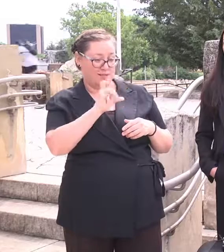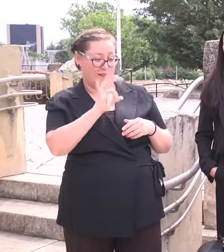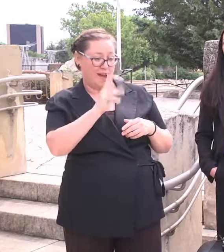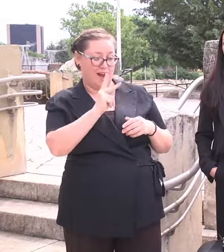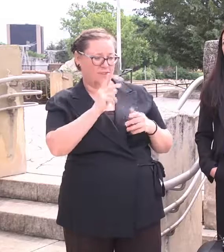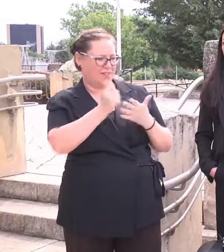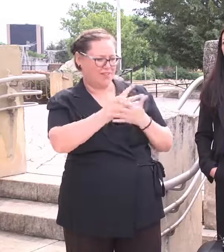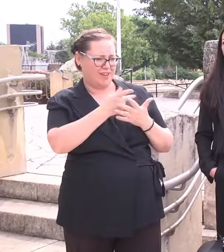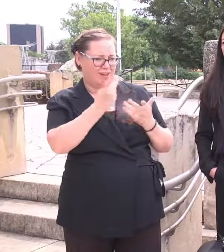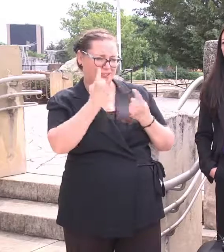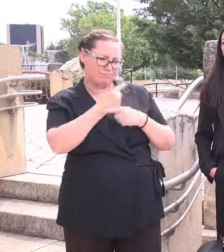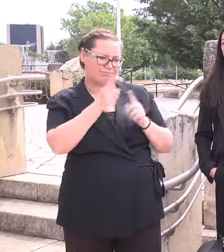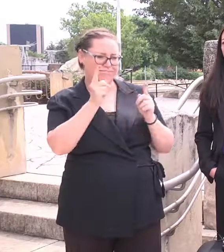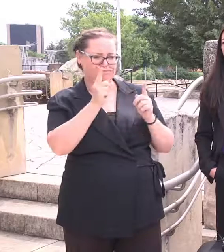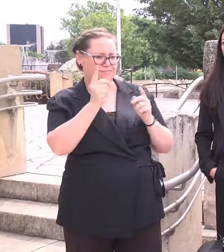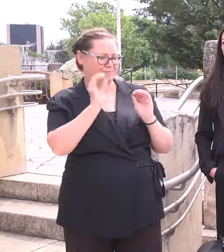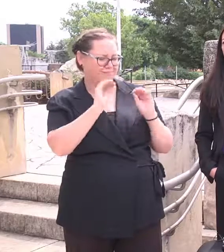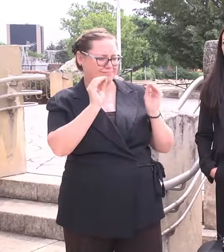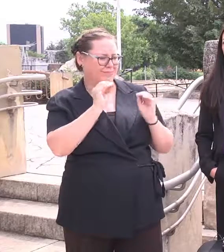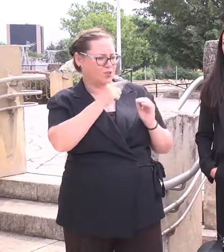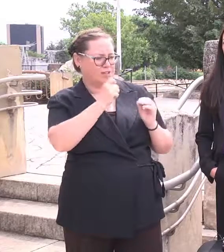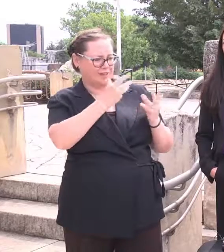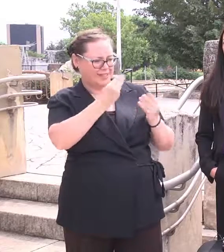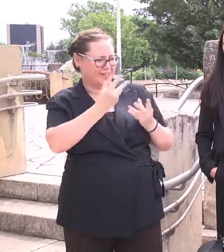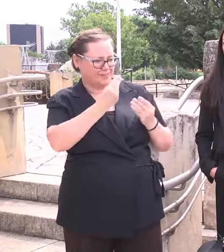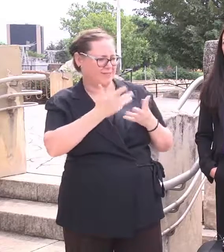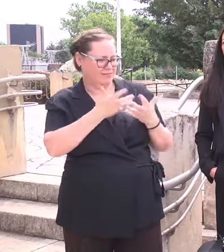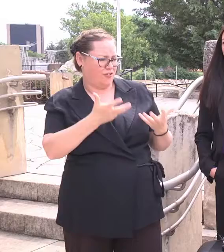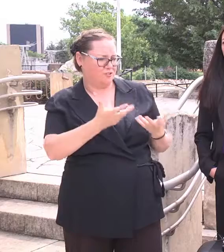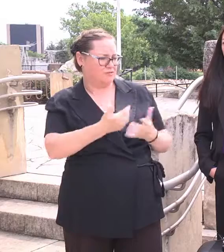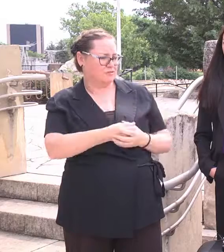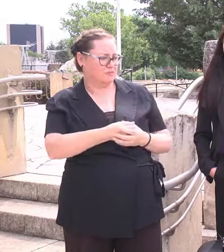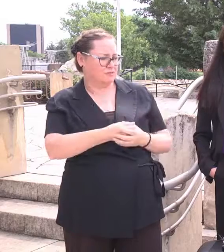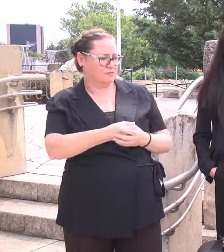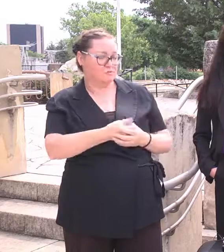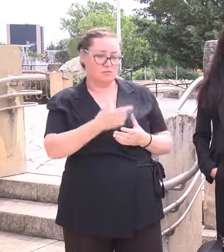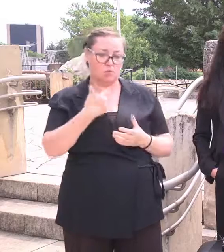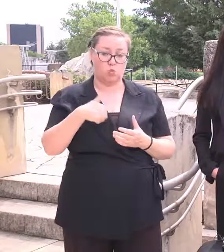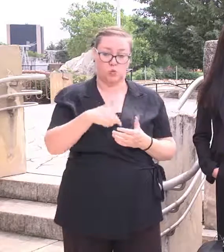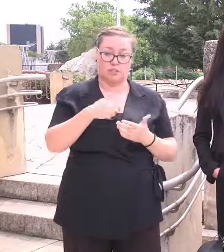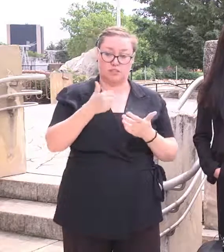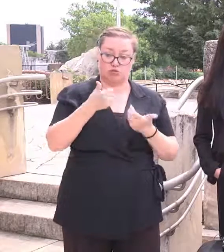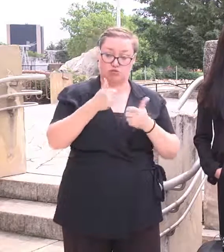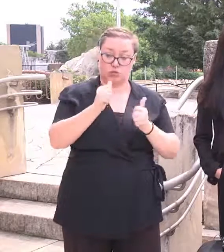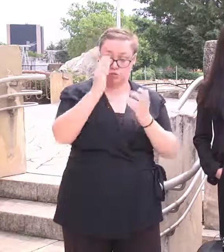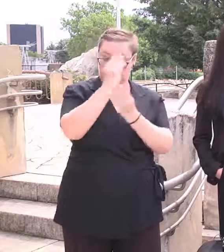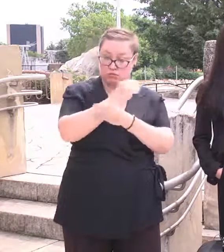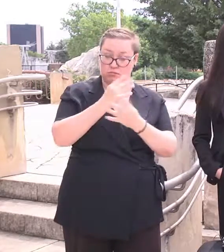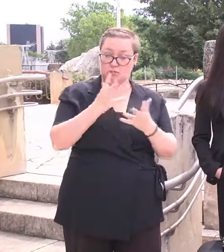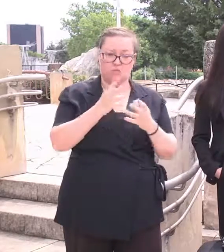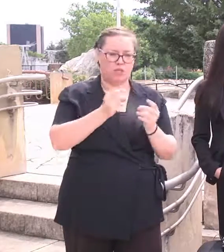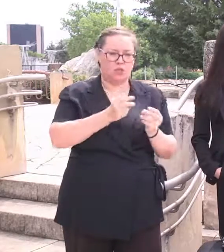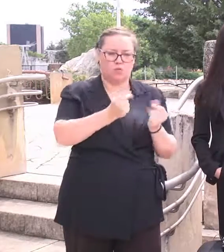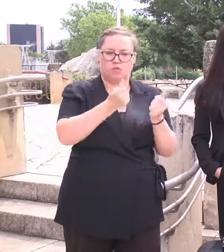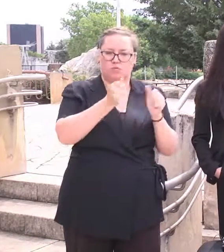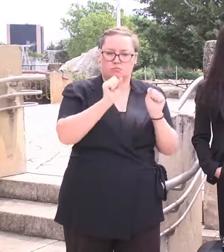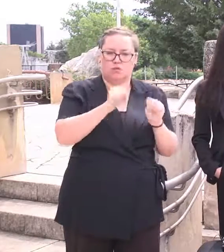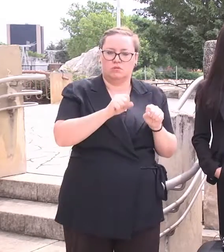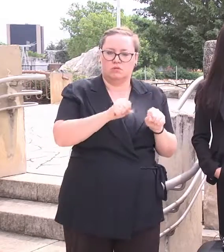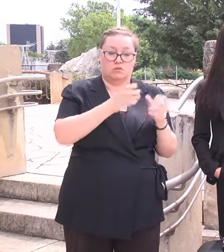no like updates really with this we've tried to provide updates as quickly as we have given them